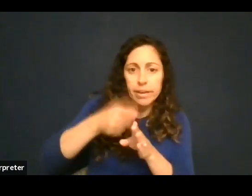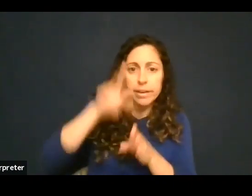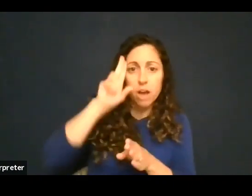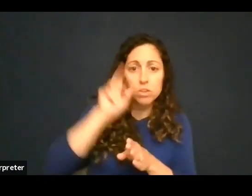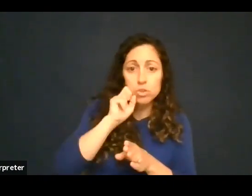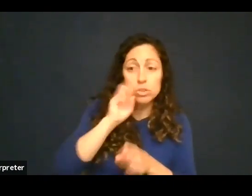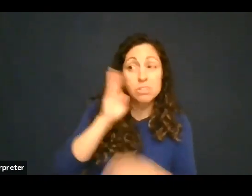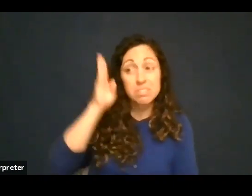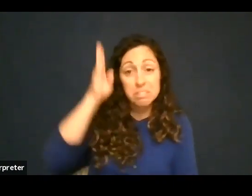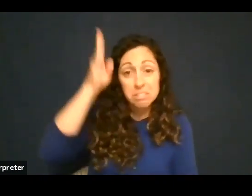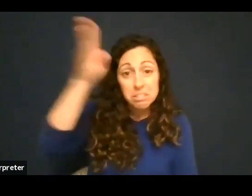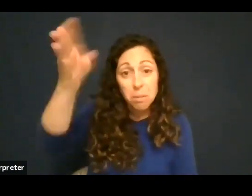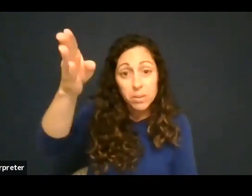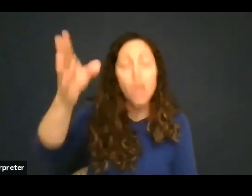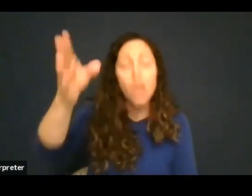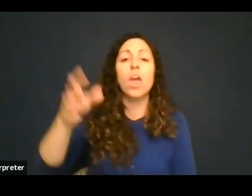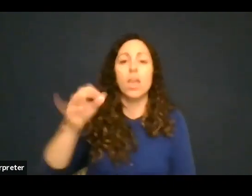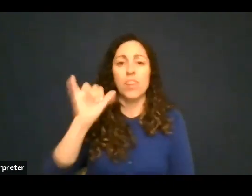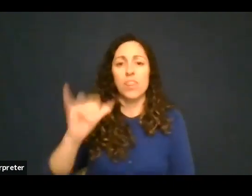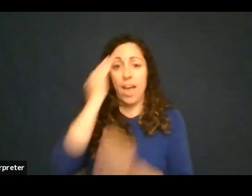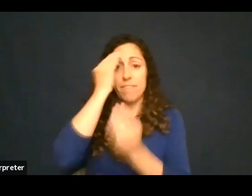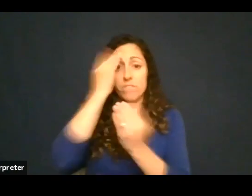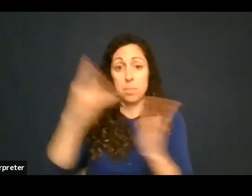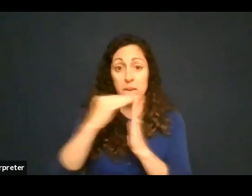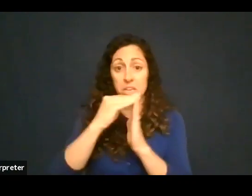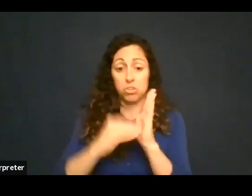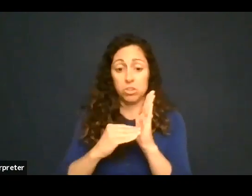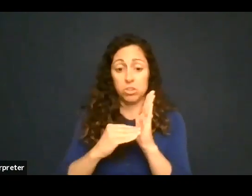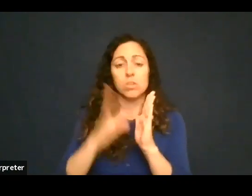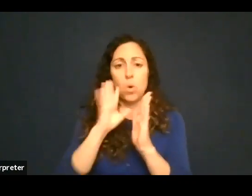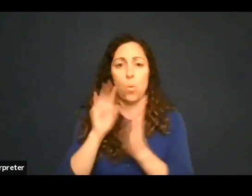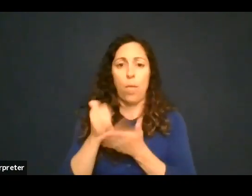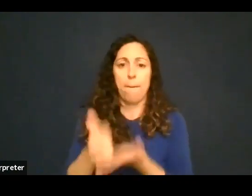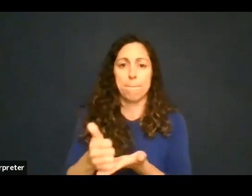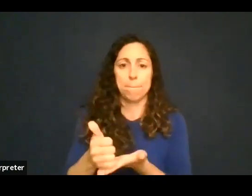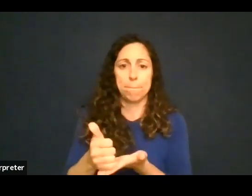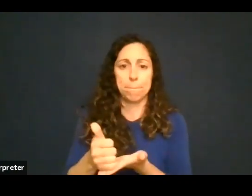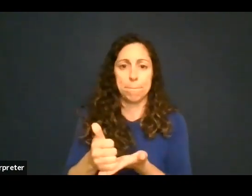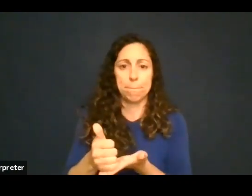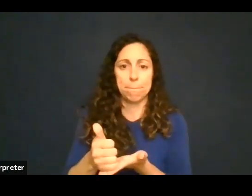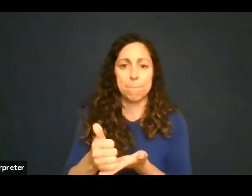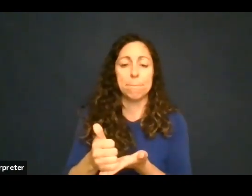And natural history studies have become a very important aspect